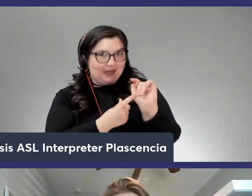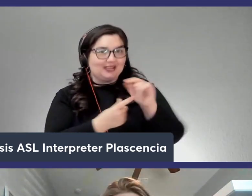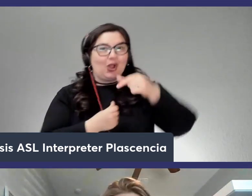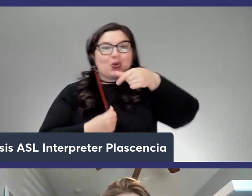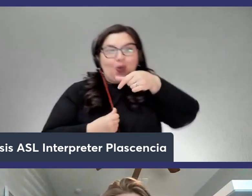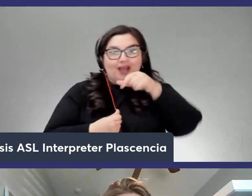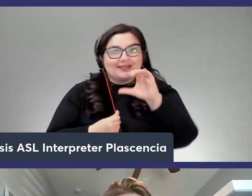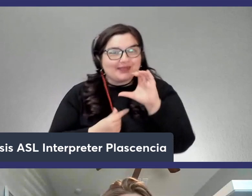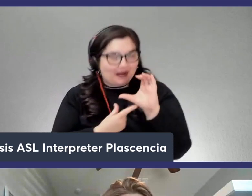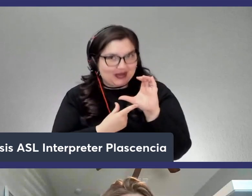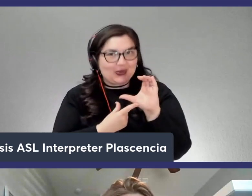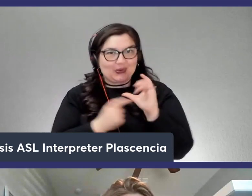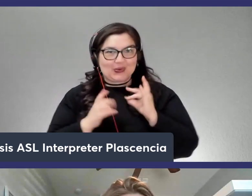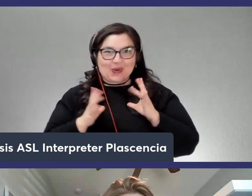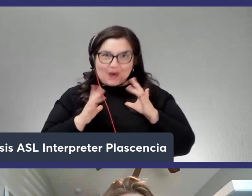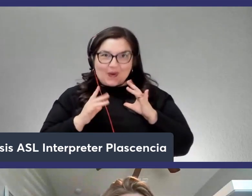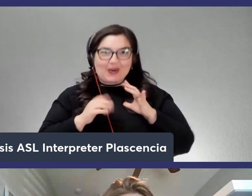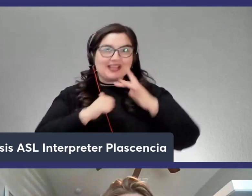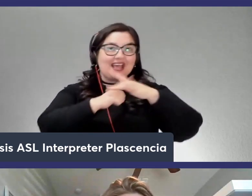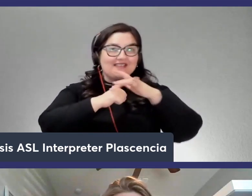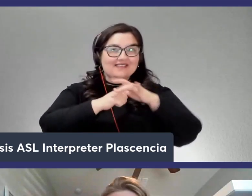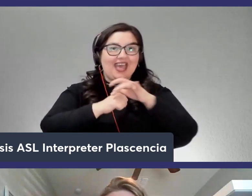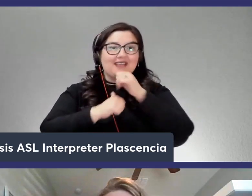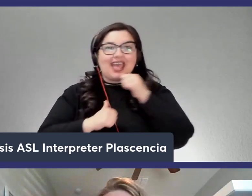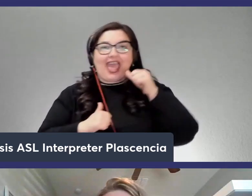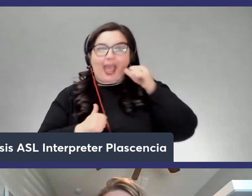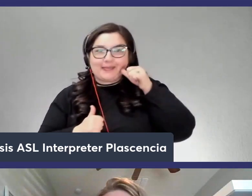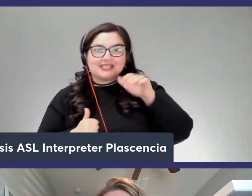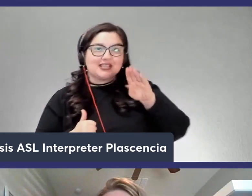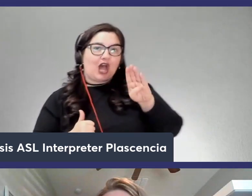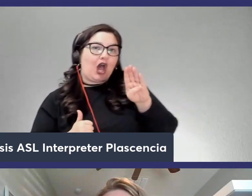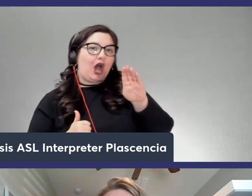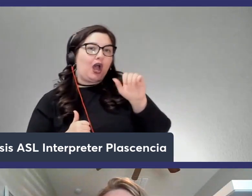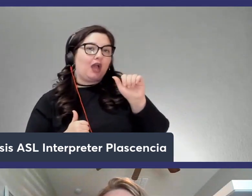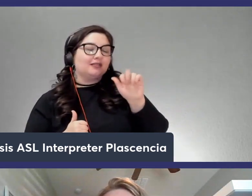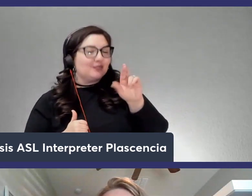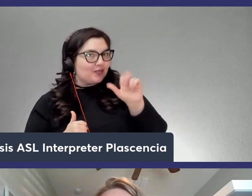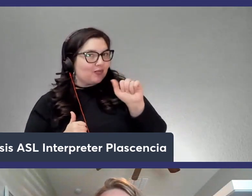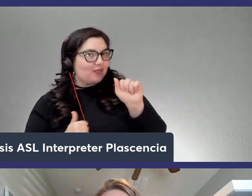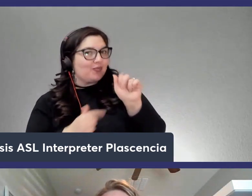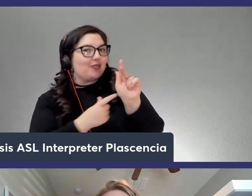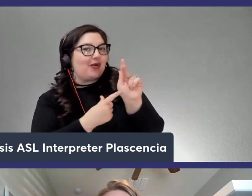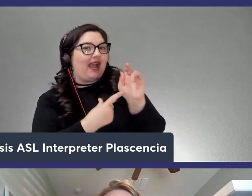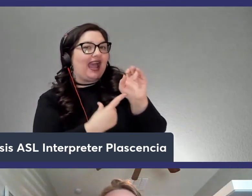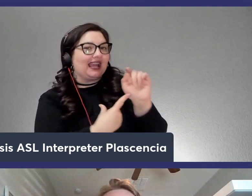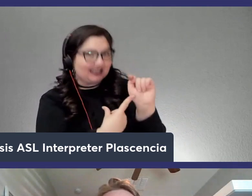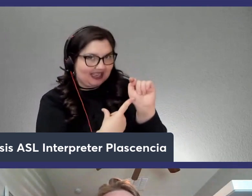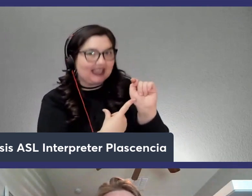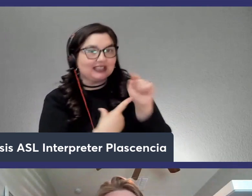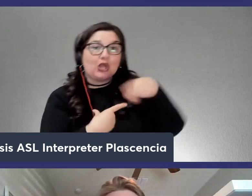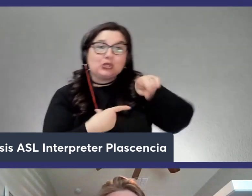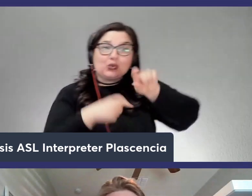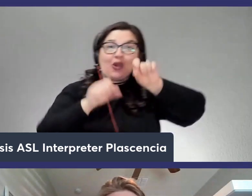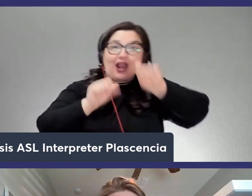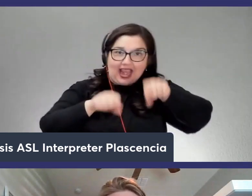which is available on Amazon Braket. And you are able to access it